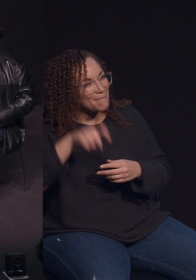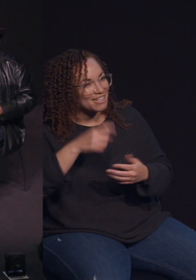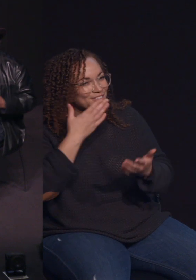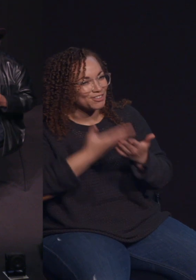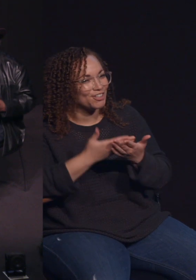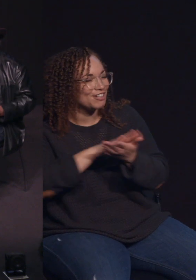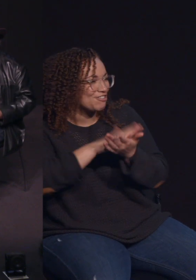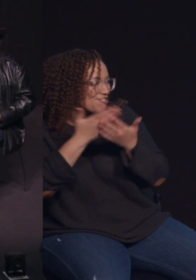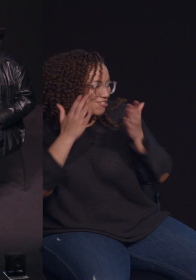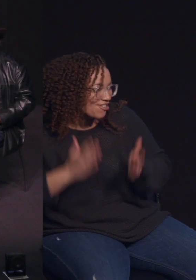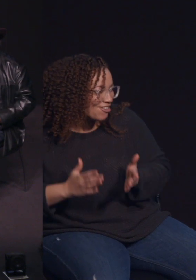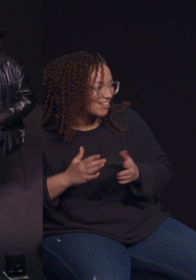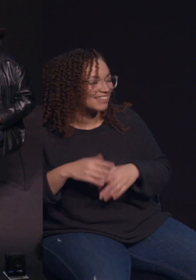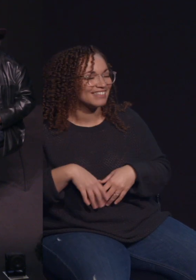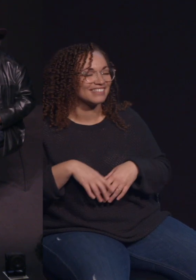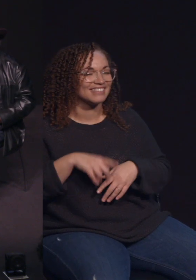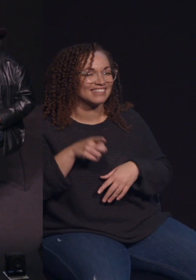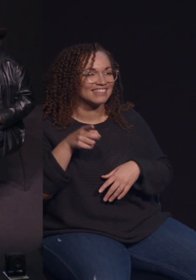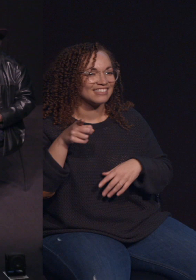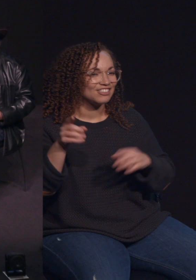she taught me a lot of things. Matter of fact, being the oldest,